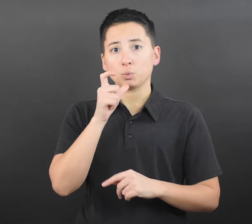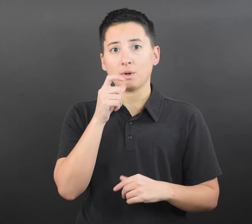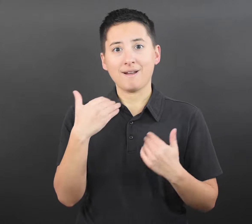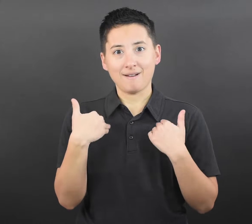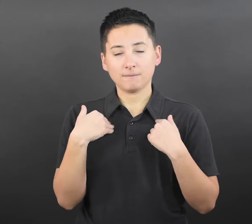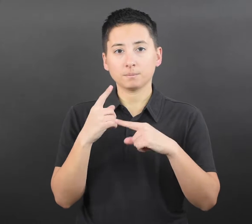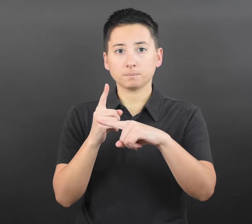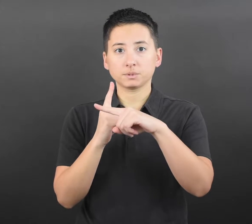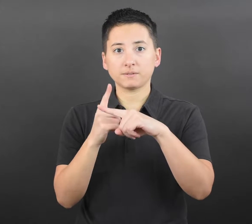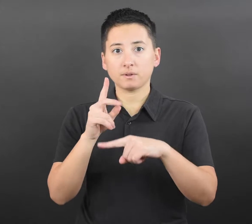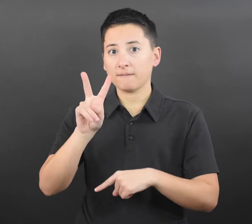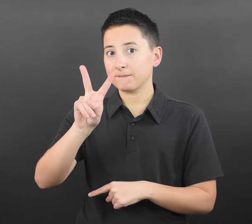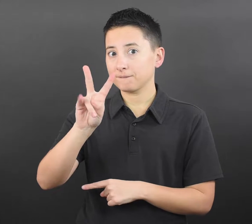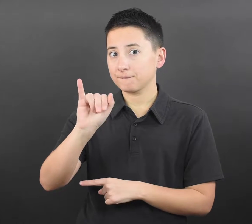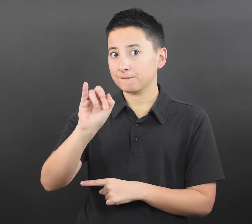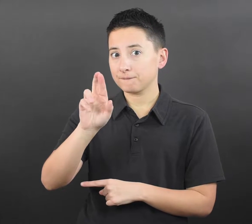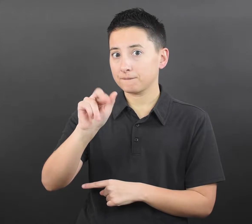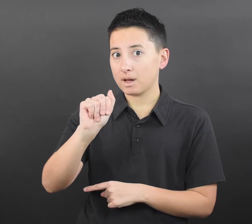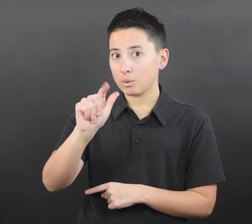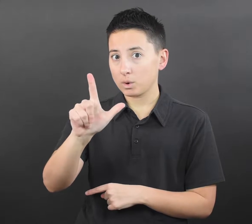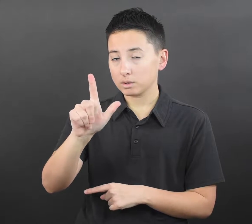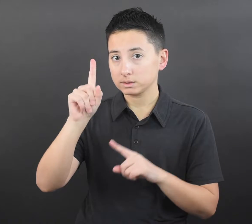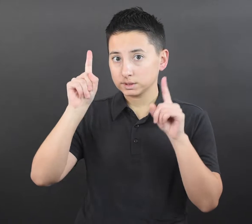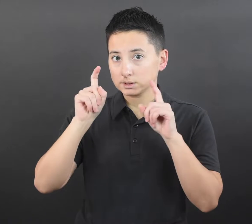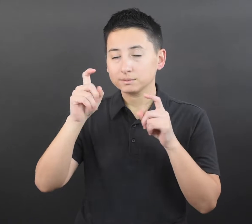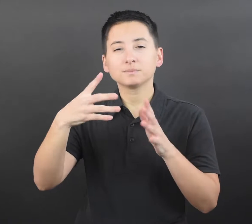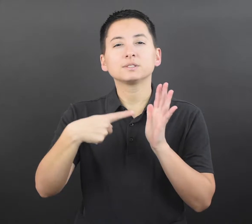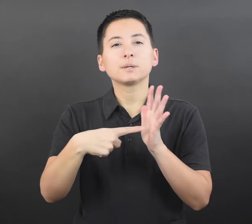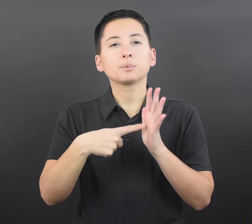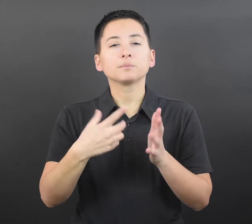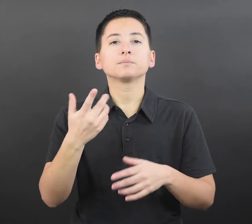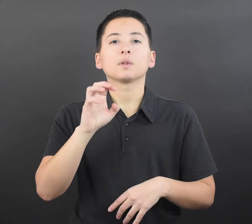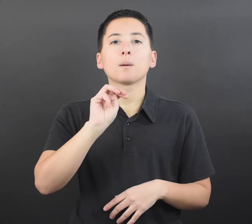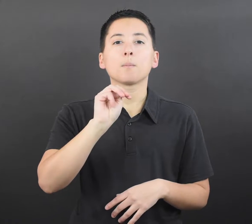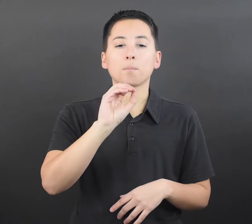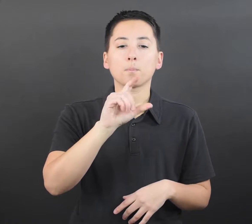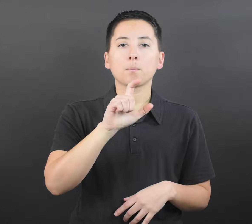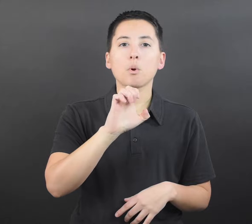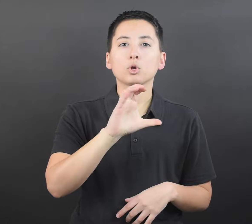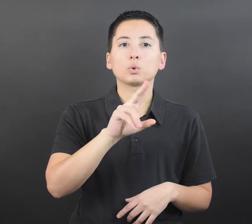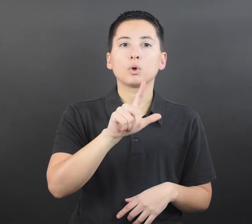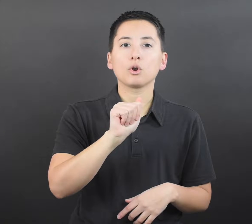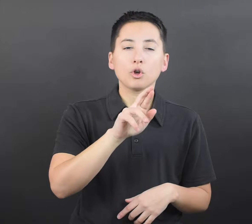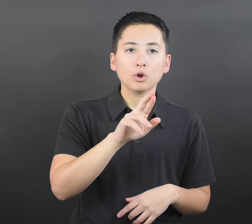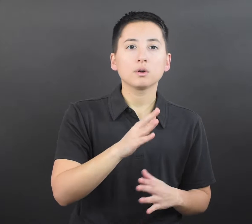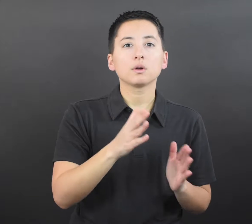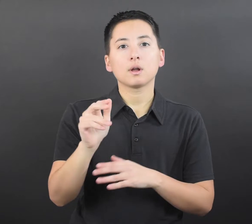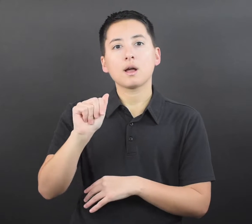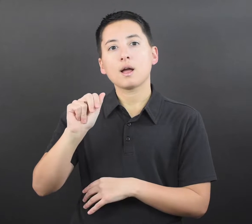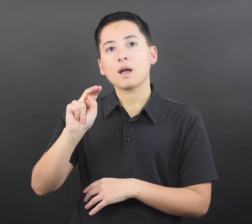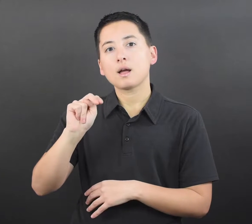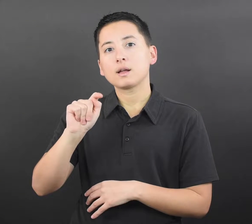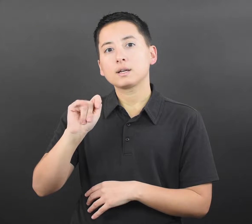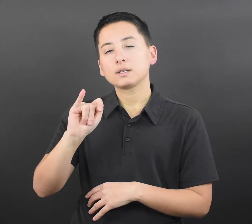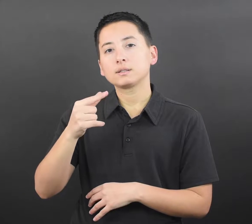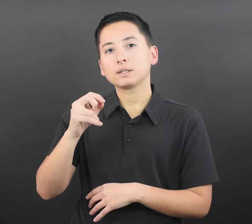or other activities during their isolation period. All people who have a positive viral test